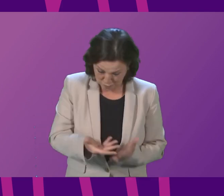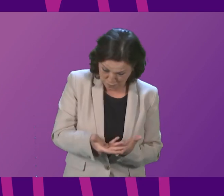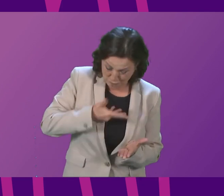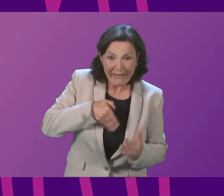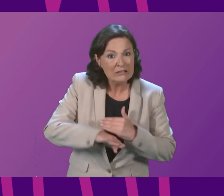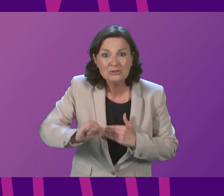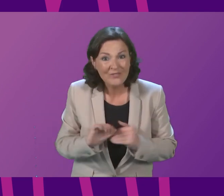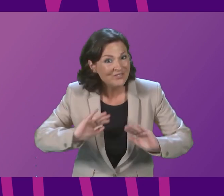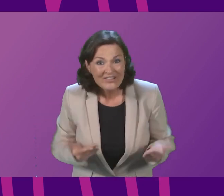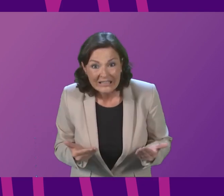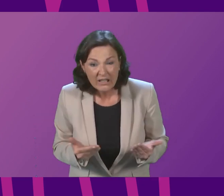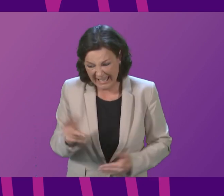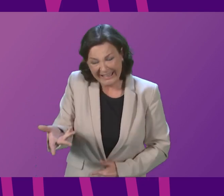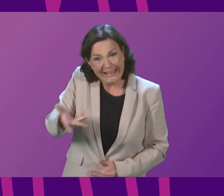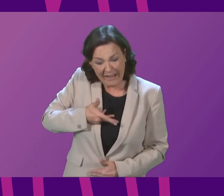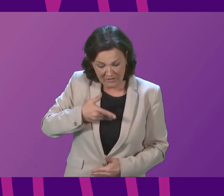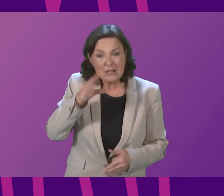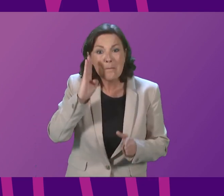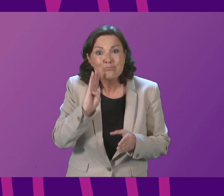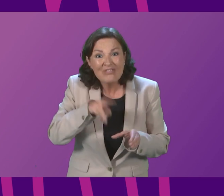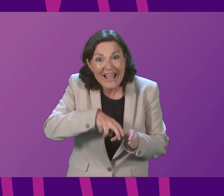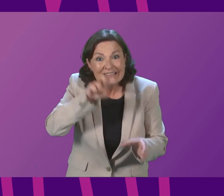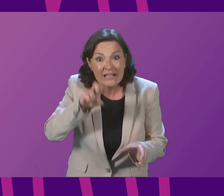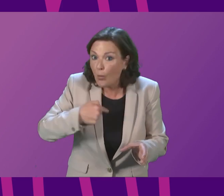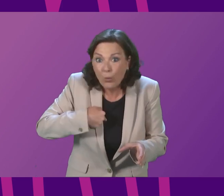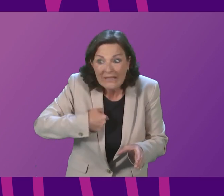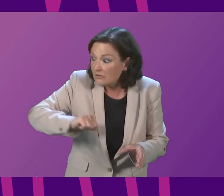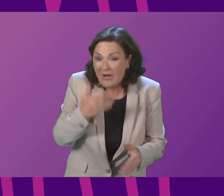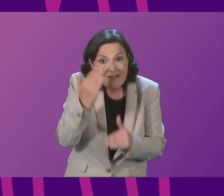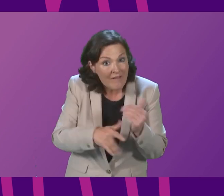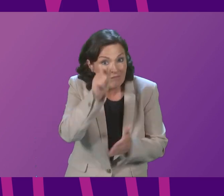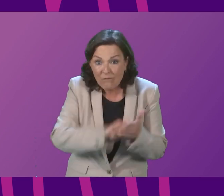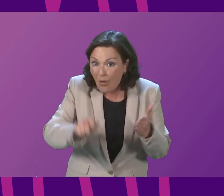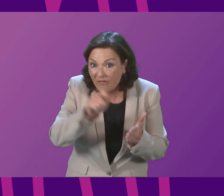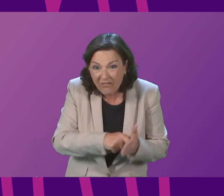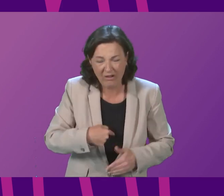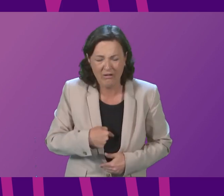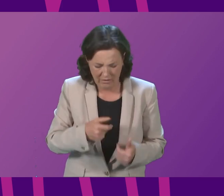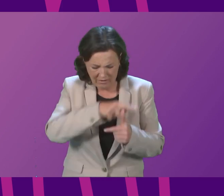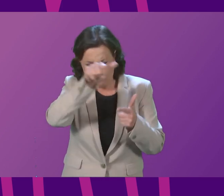that has given us a Brexit that we did not vote for; that is giving us the highest inflation